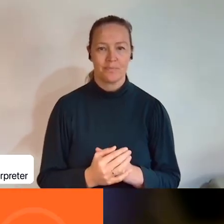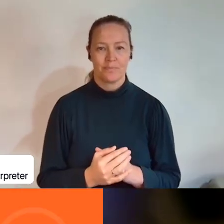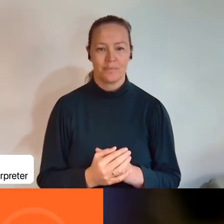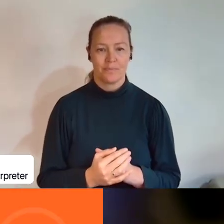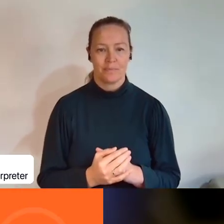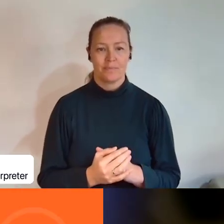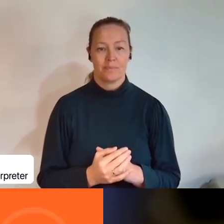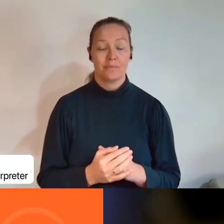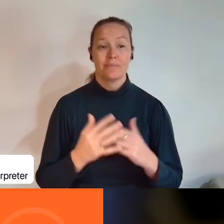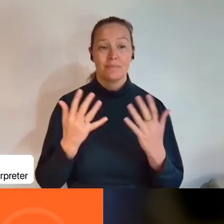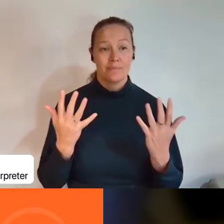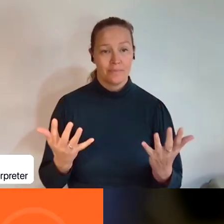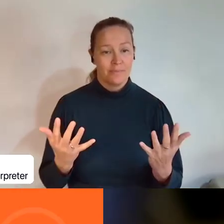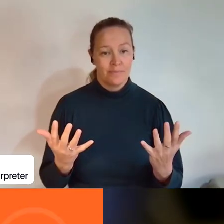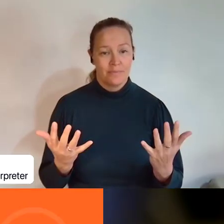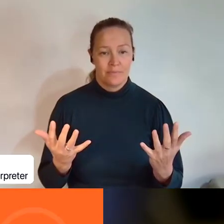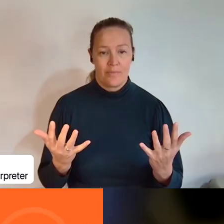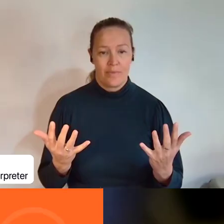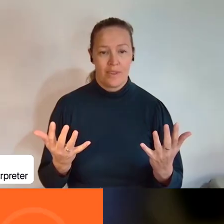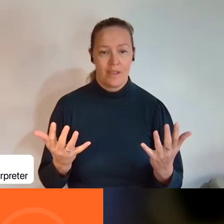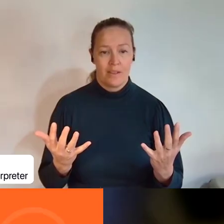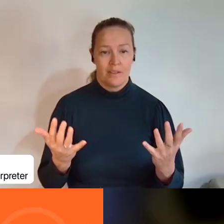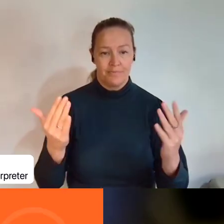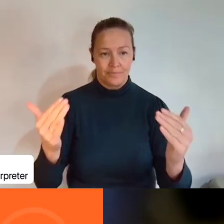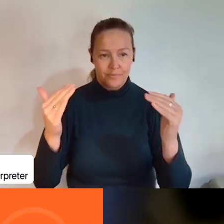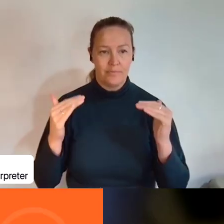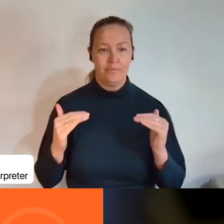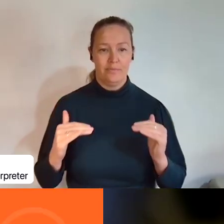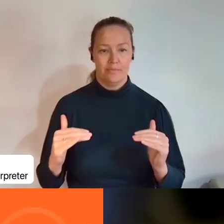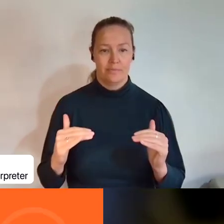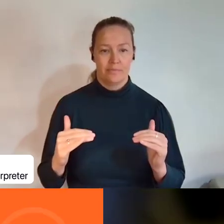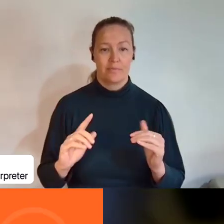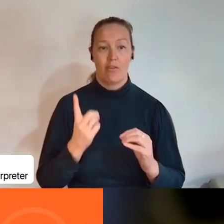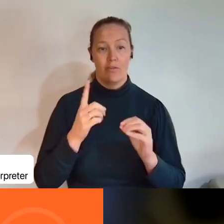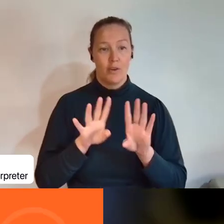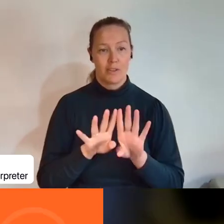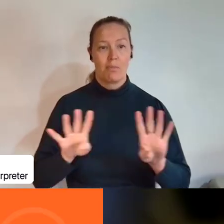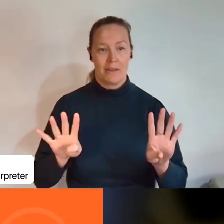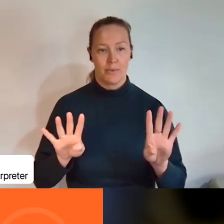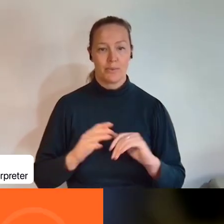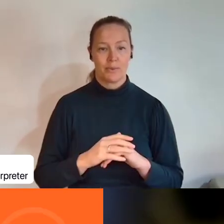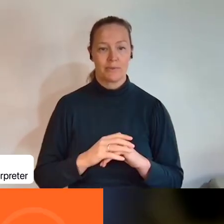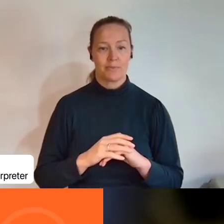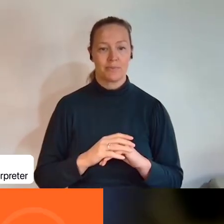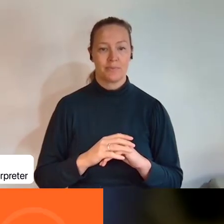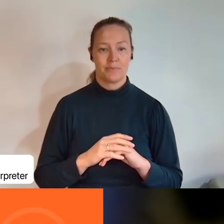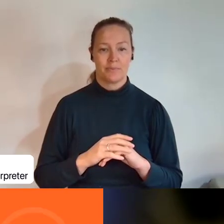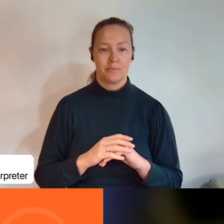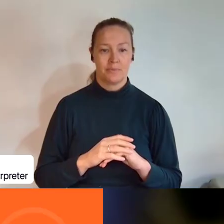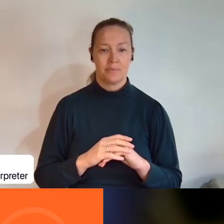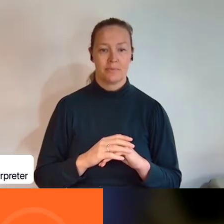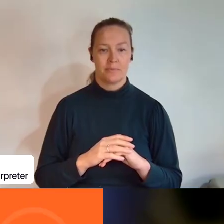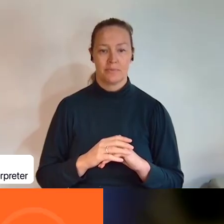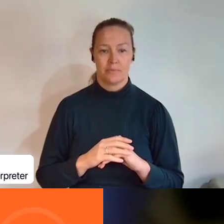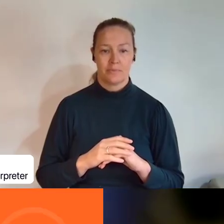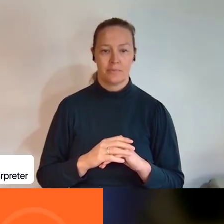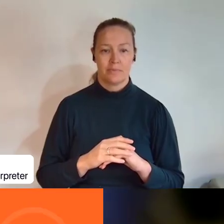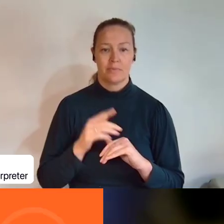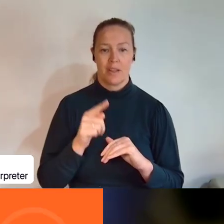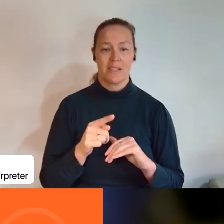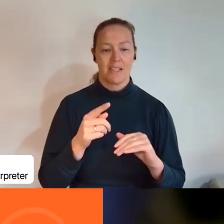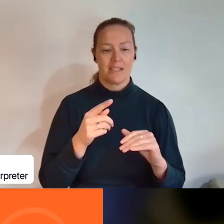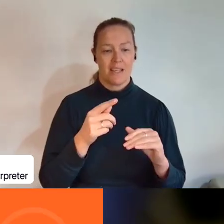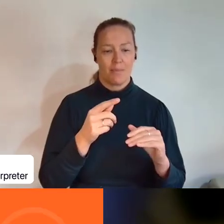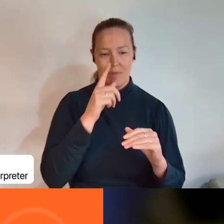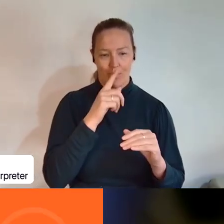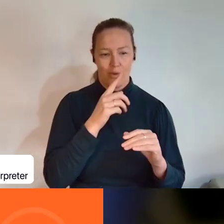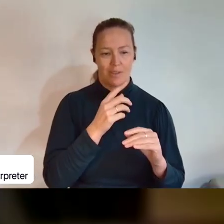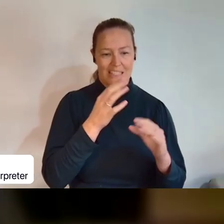So we will now move to our first panel which represents our Deciders and Thinkers. And we are